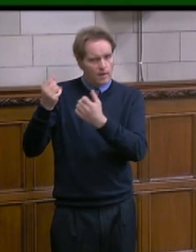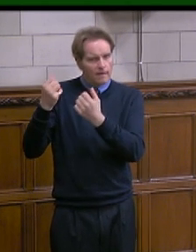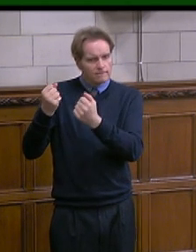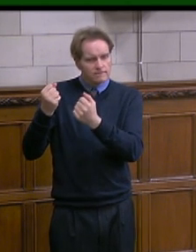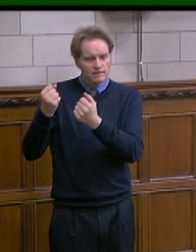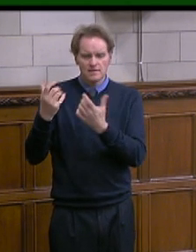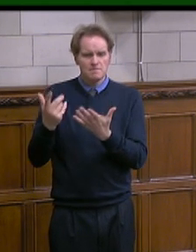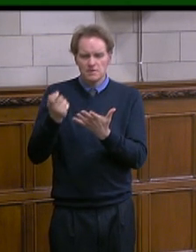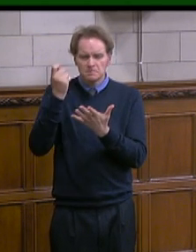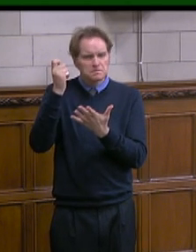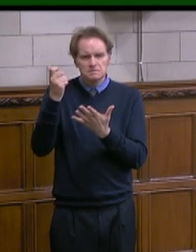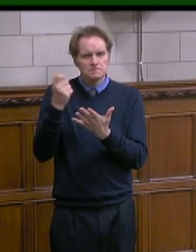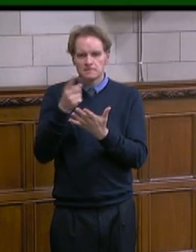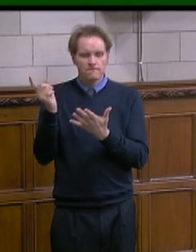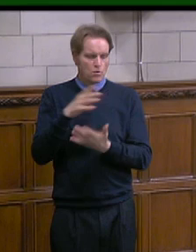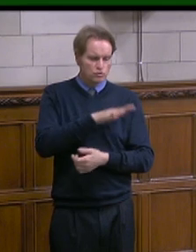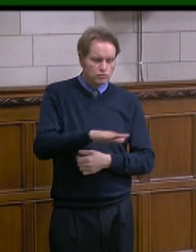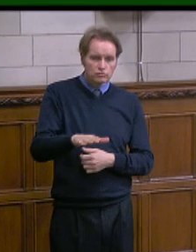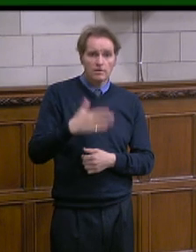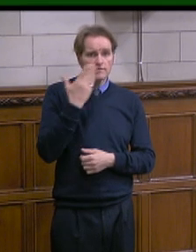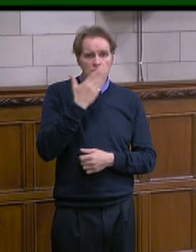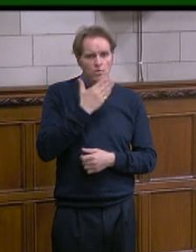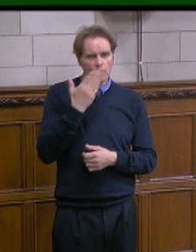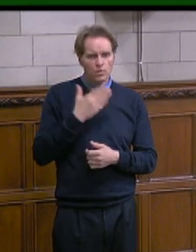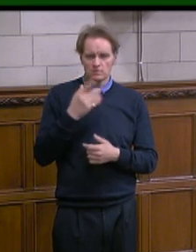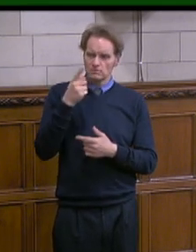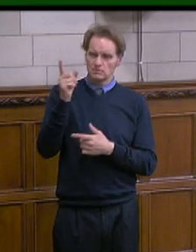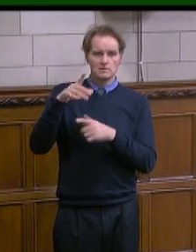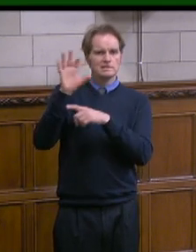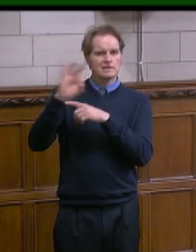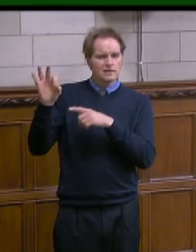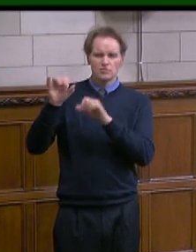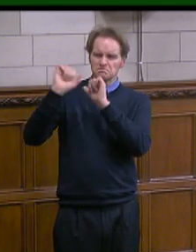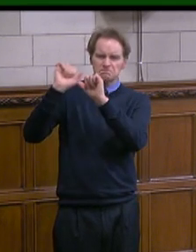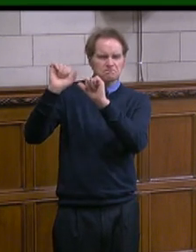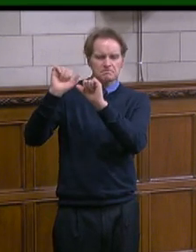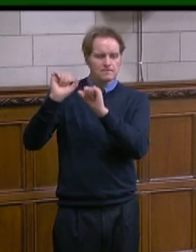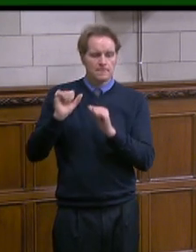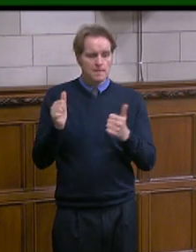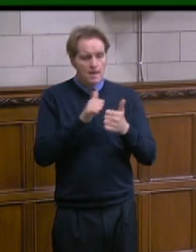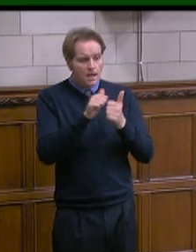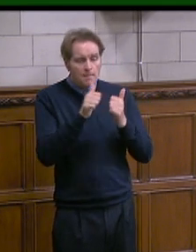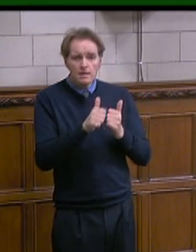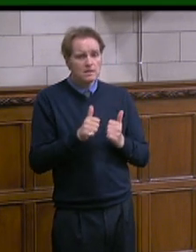available to children in schools and they are less likely to be recognised by employers.